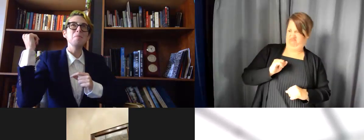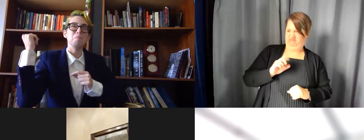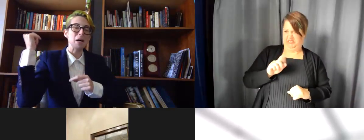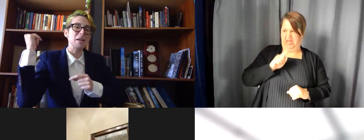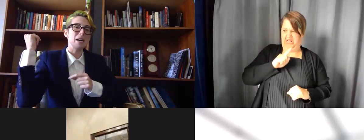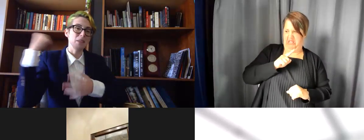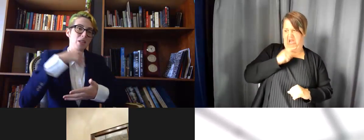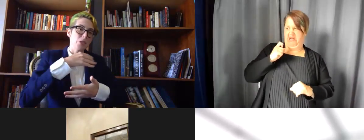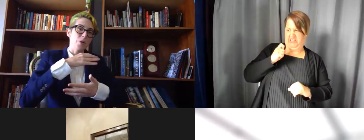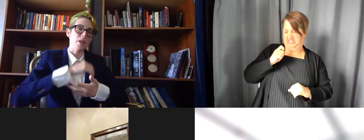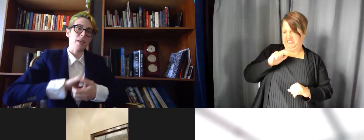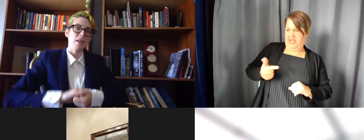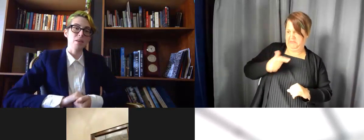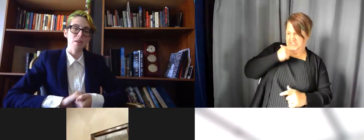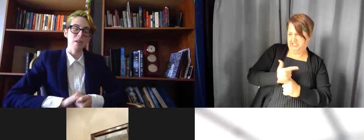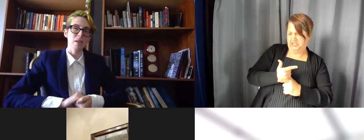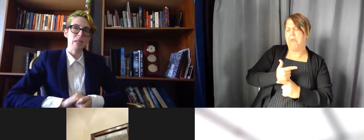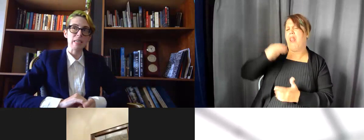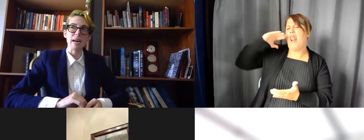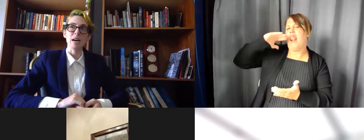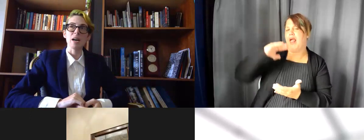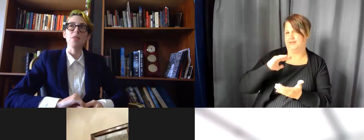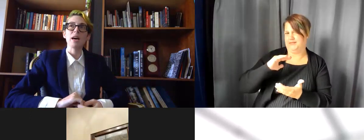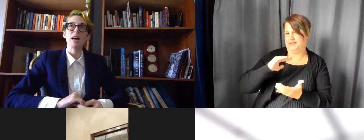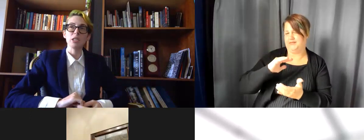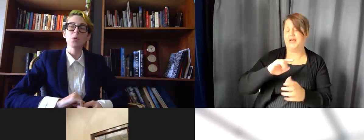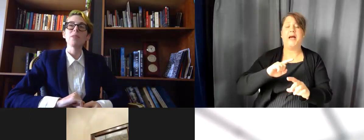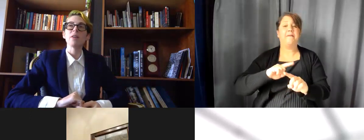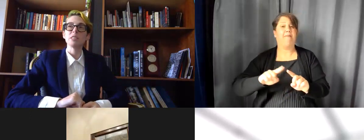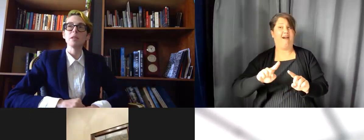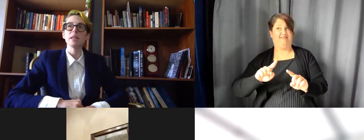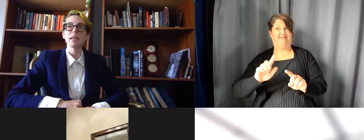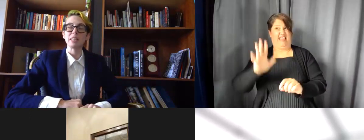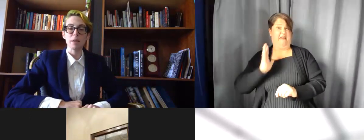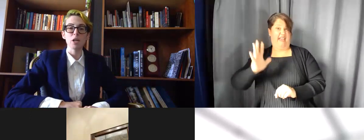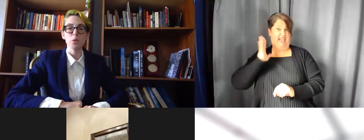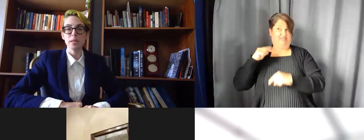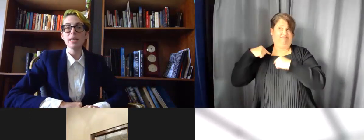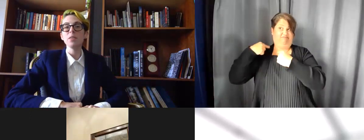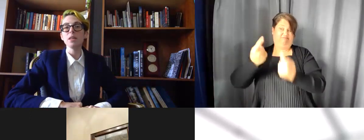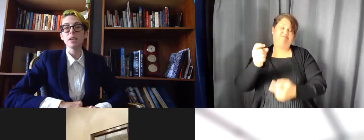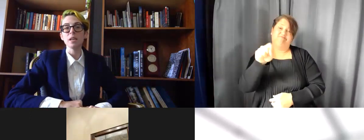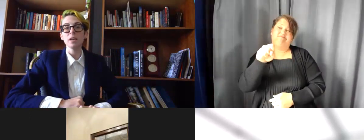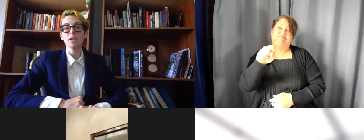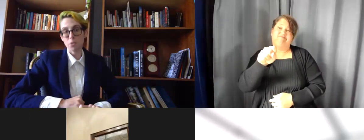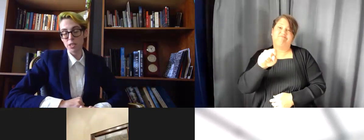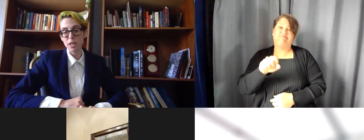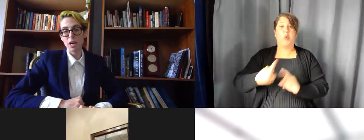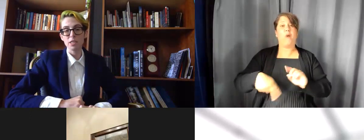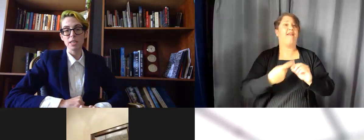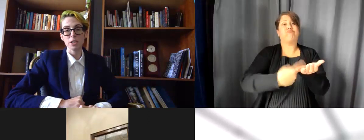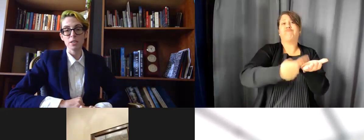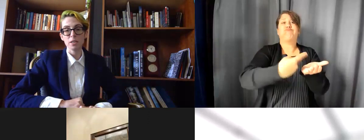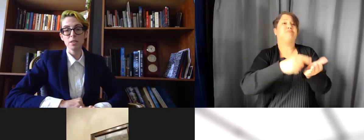Farrah Garland: But I think historically. Yeah, that is sort of how disability has been included in the diversity conversation.